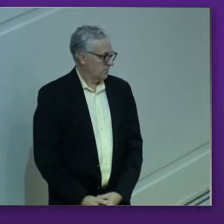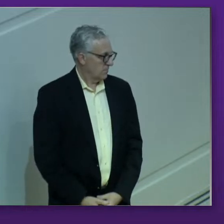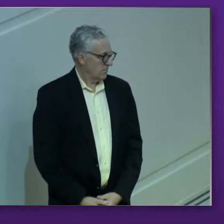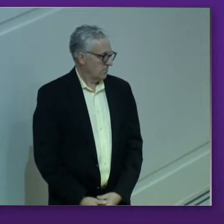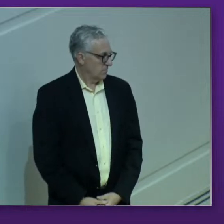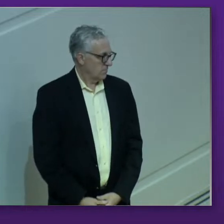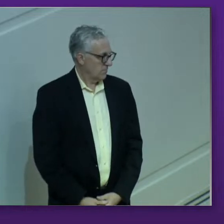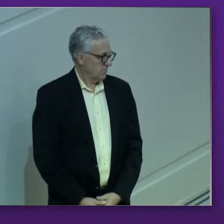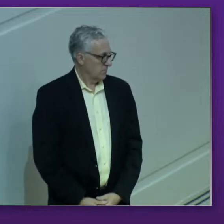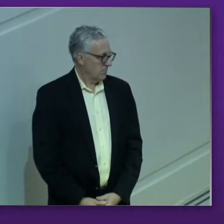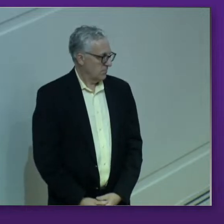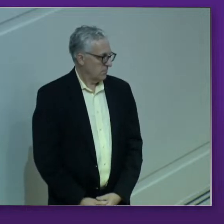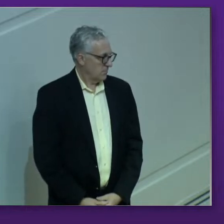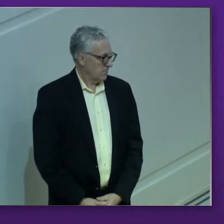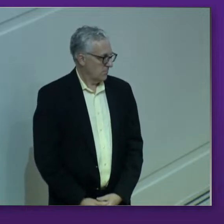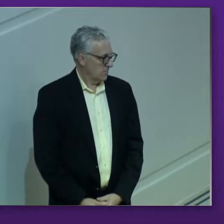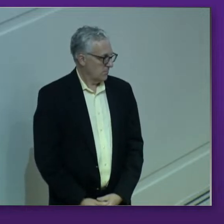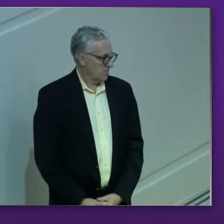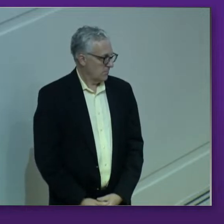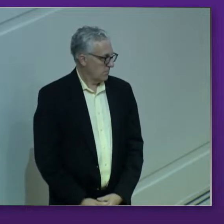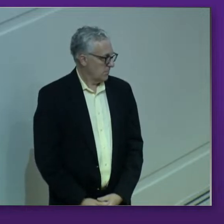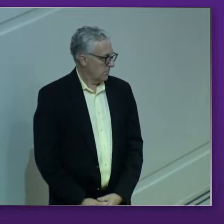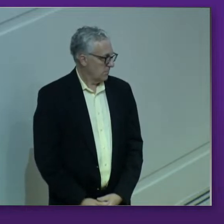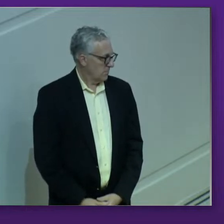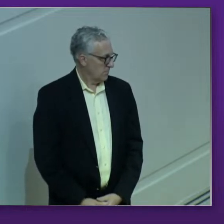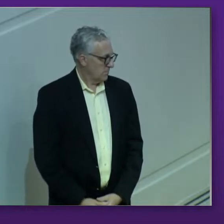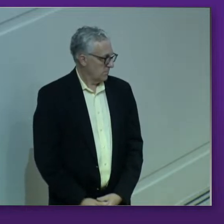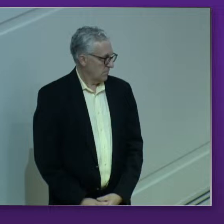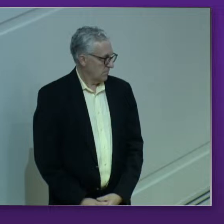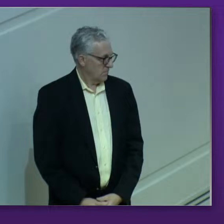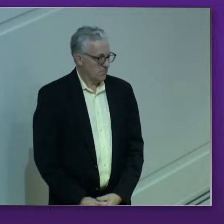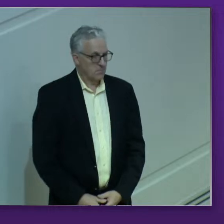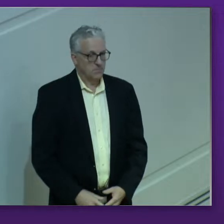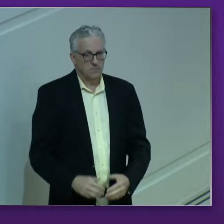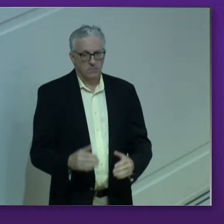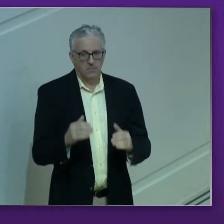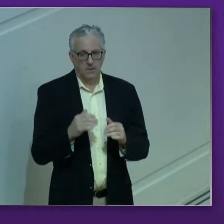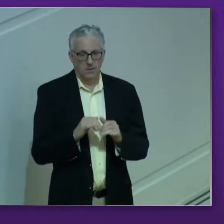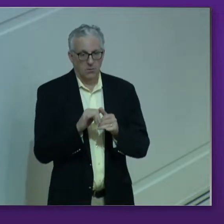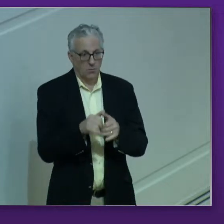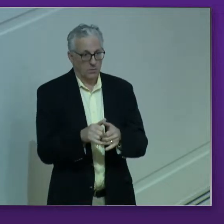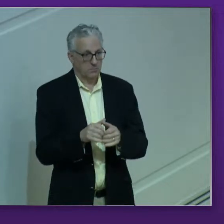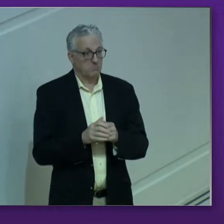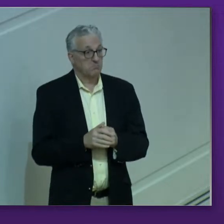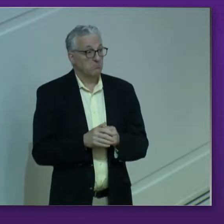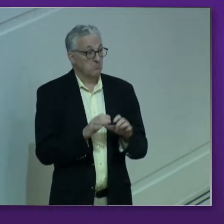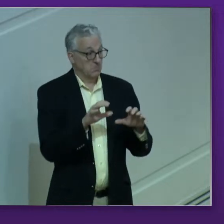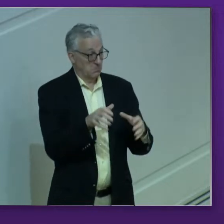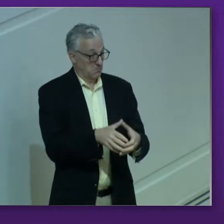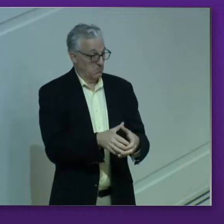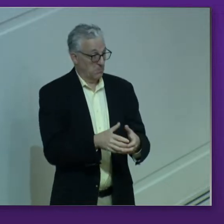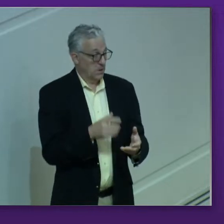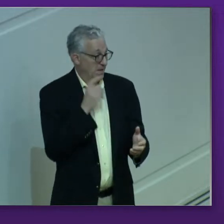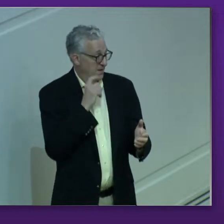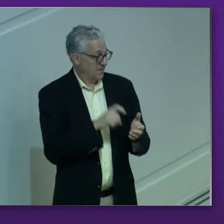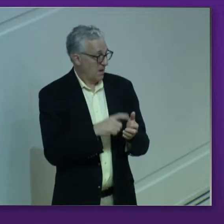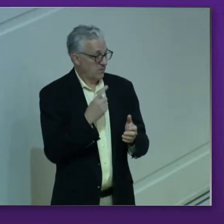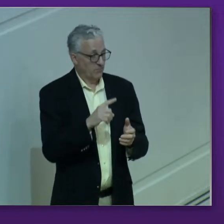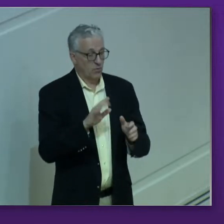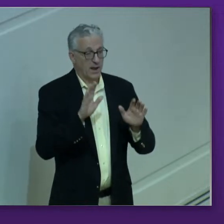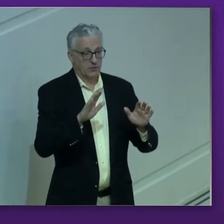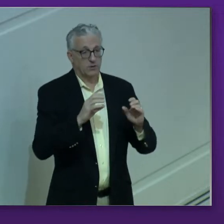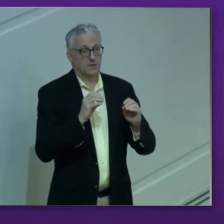MOHAMMED.